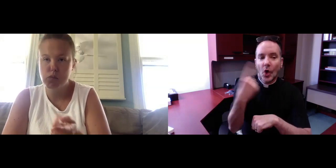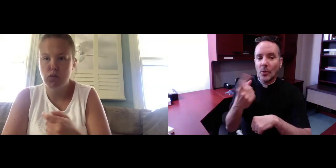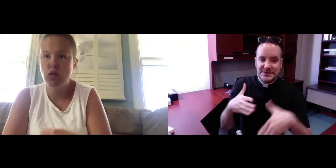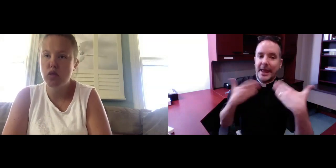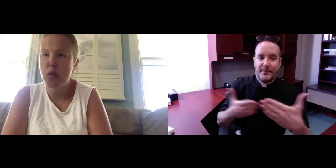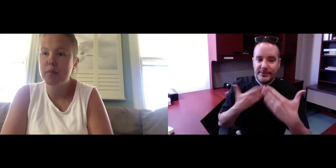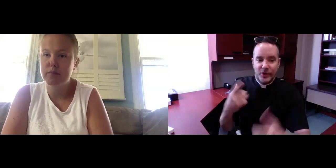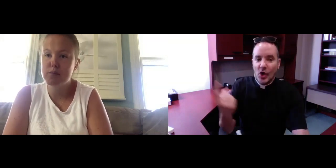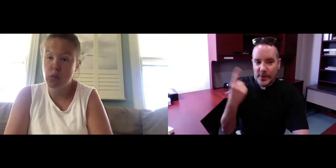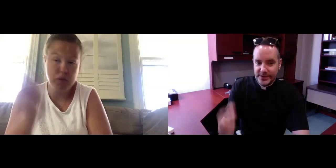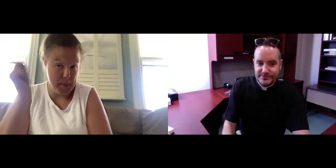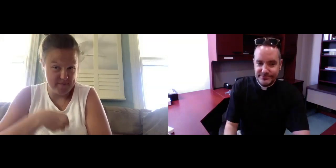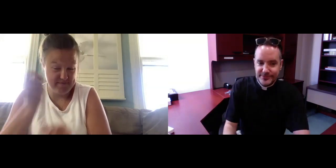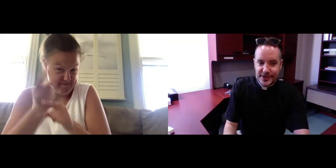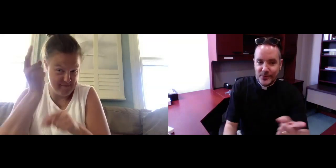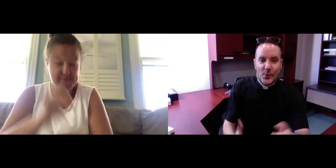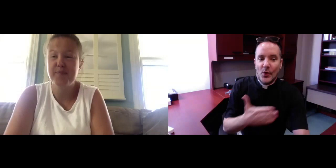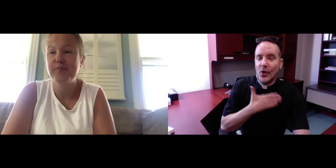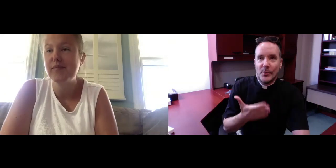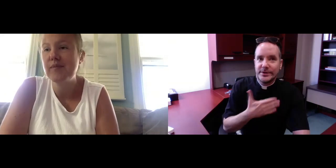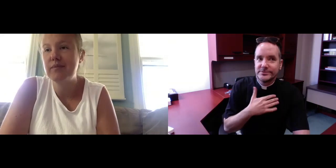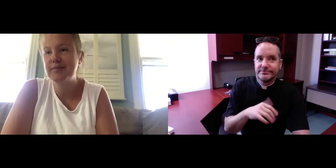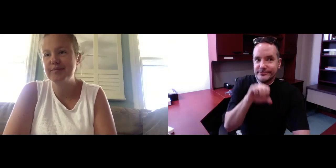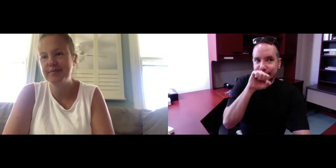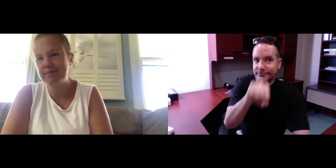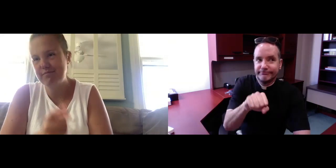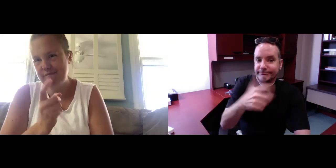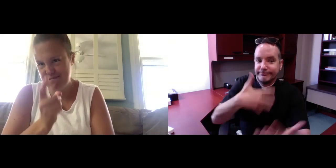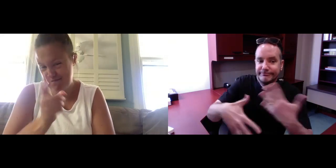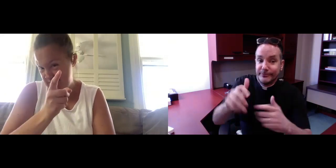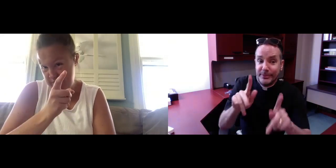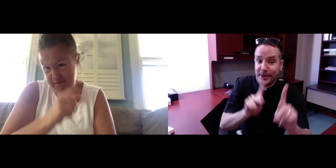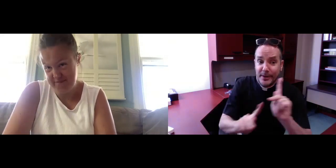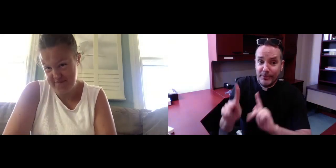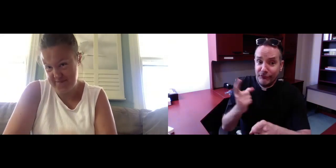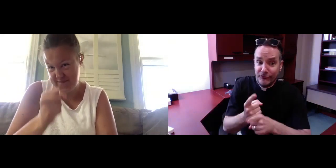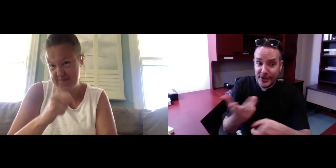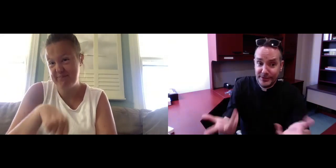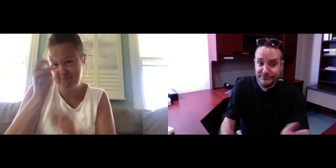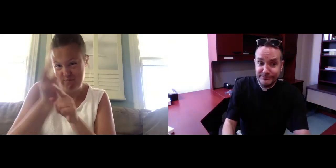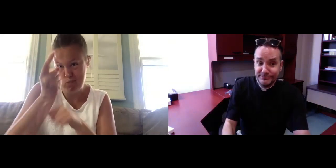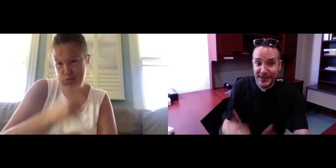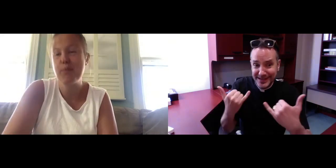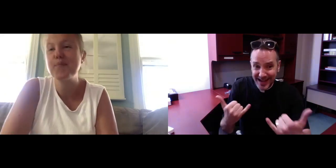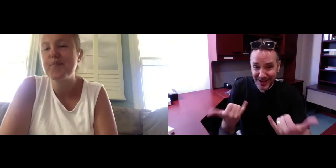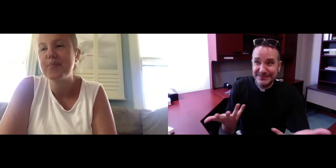right? And you're always happy, you know, you always love to socialize with other